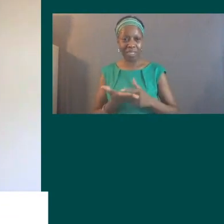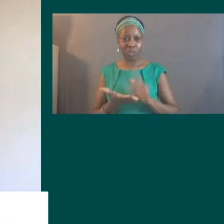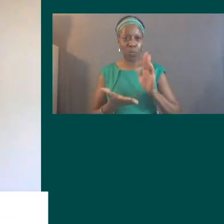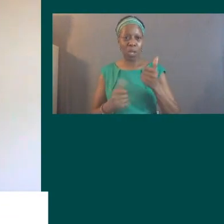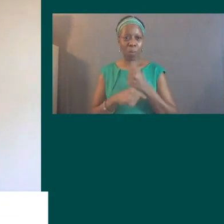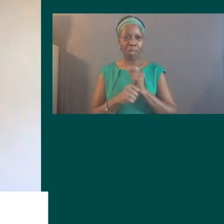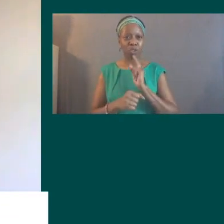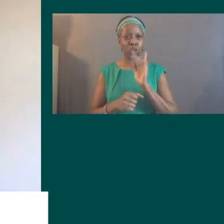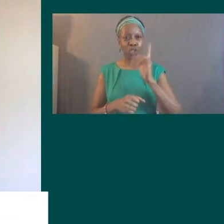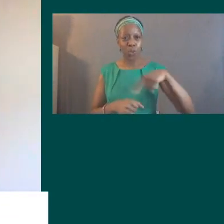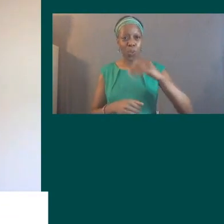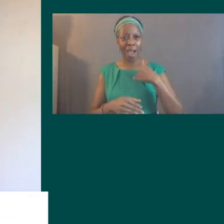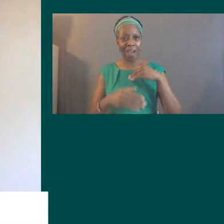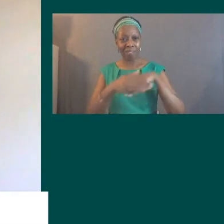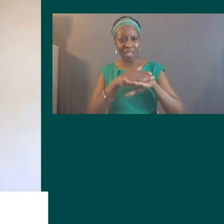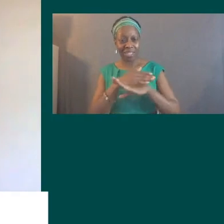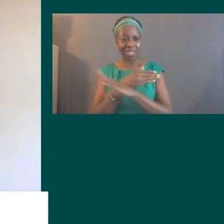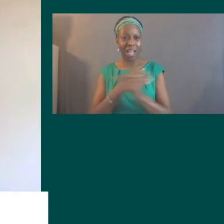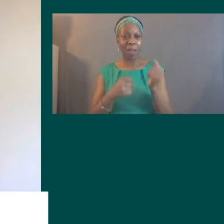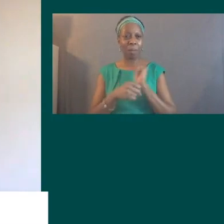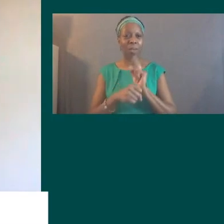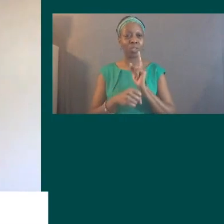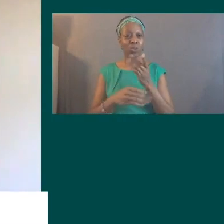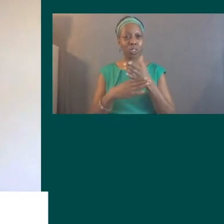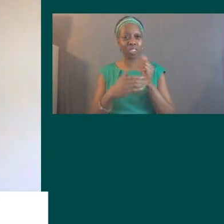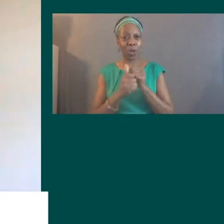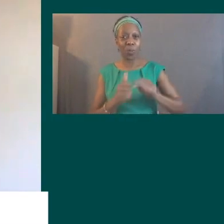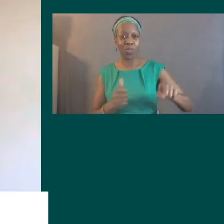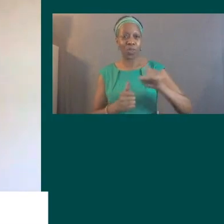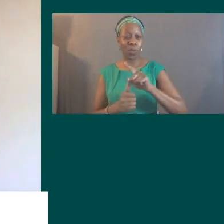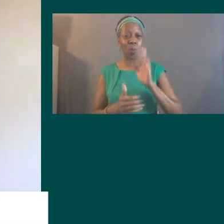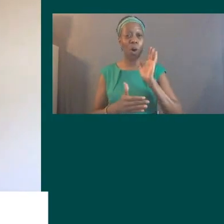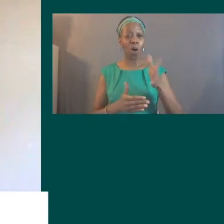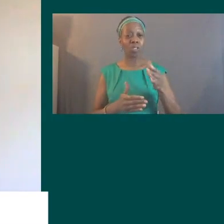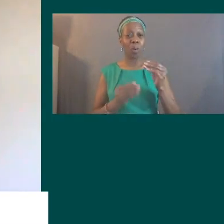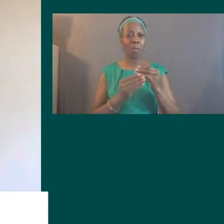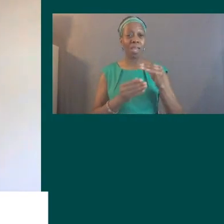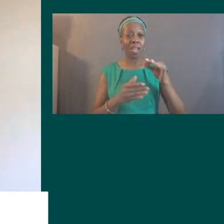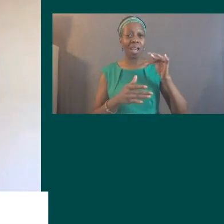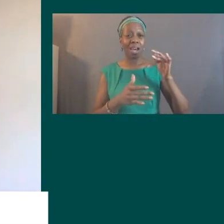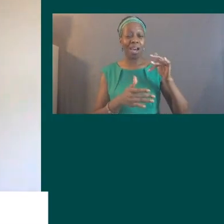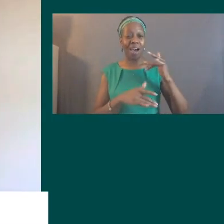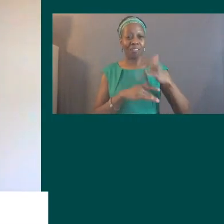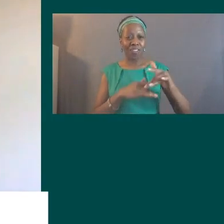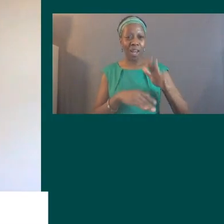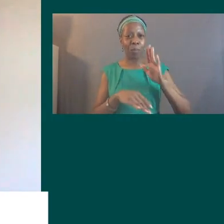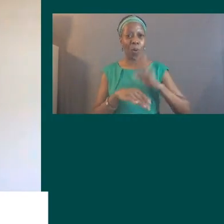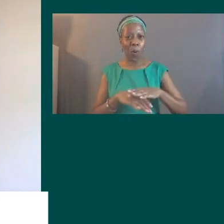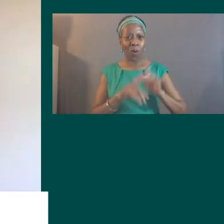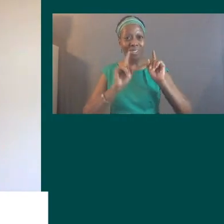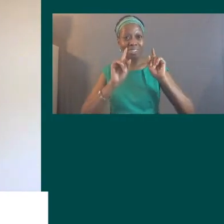and we will share them with you. This will also be available on demand. You'll be able to access that on our YouTube channel